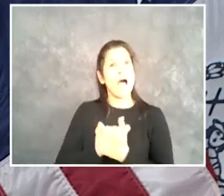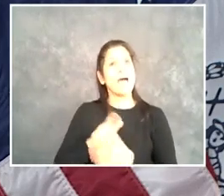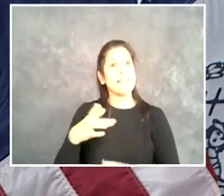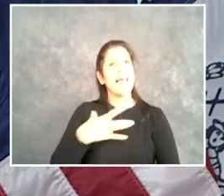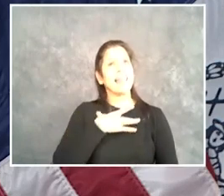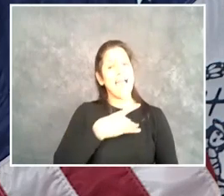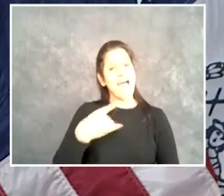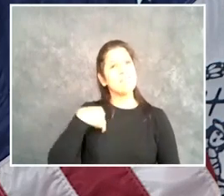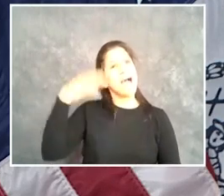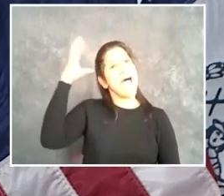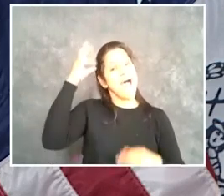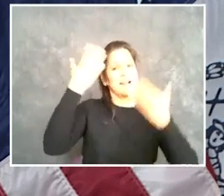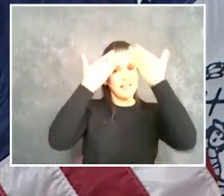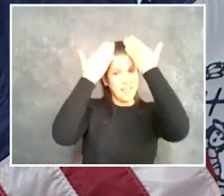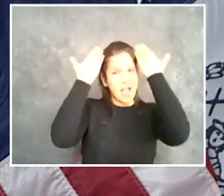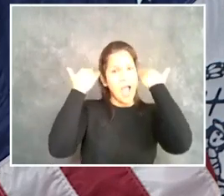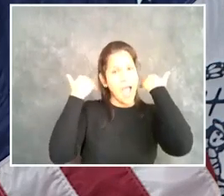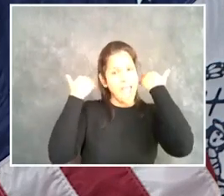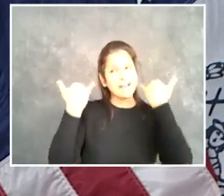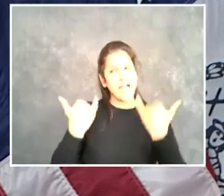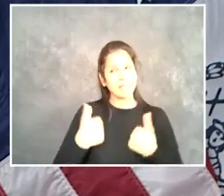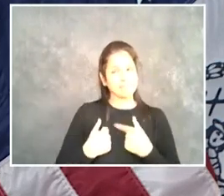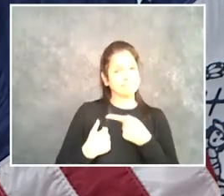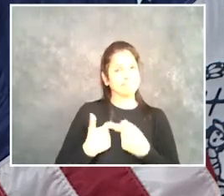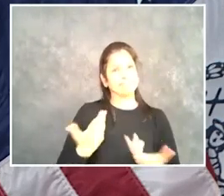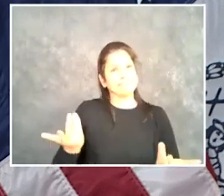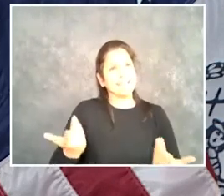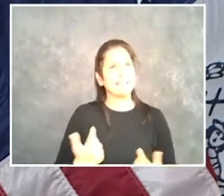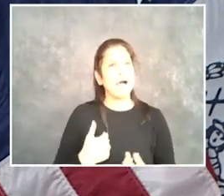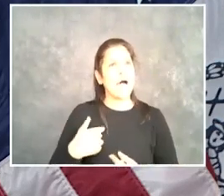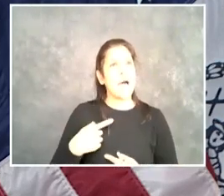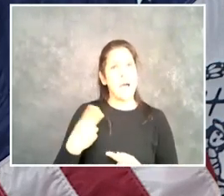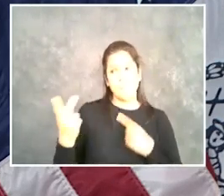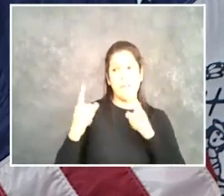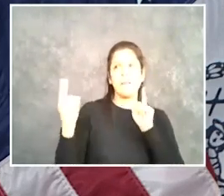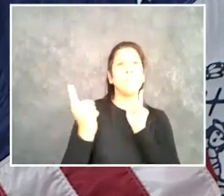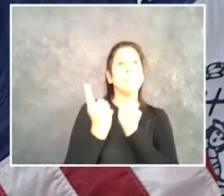SHE'S A FAN OF THE LONGER HAIR, BUT YES, IT'S GETTING A LITTLE MUCH.